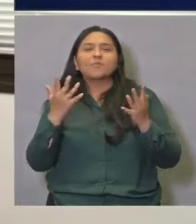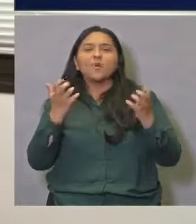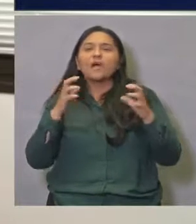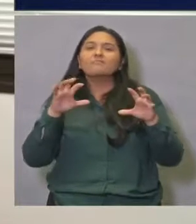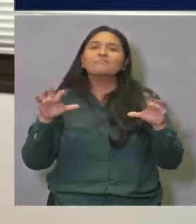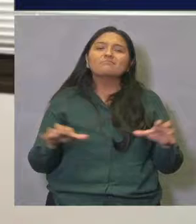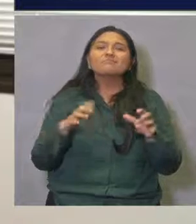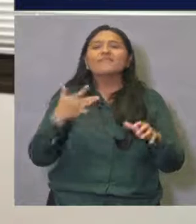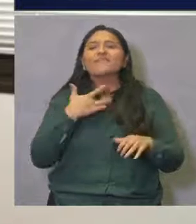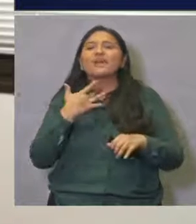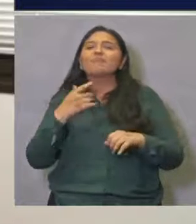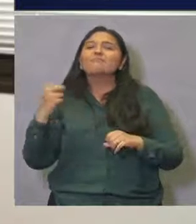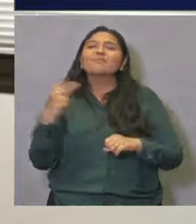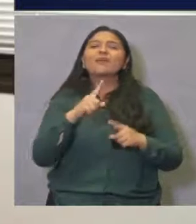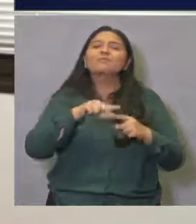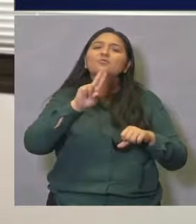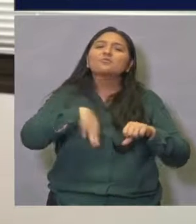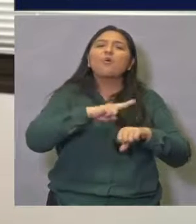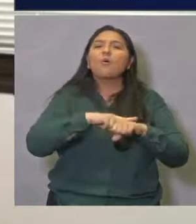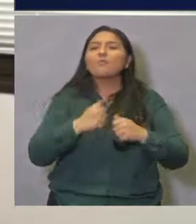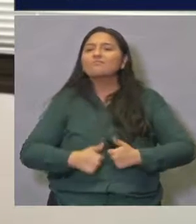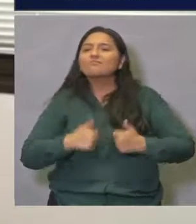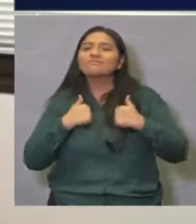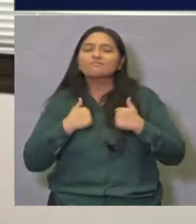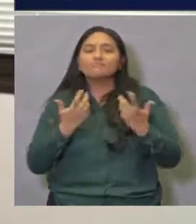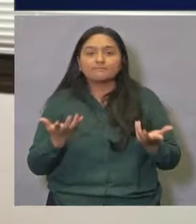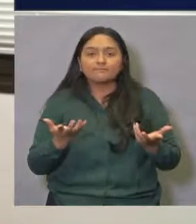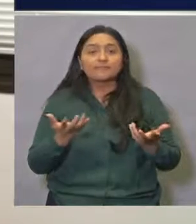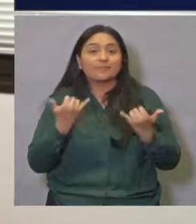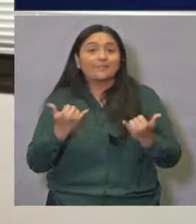DESATENDIDA POR MUCHO TIEMPO.